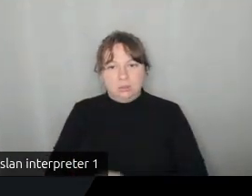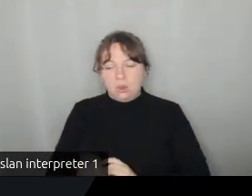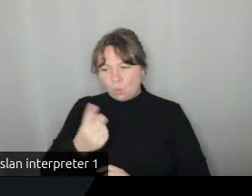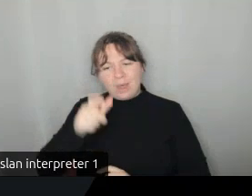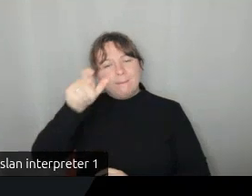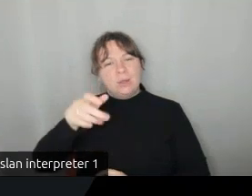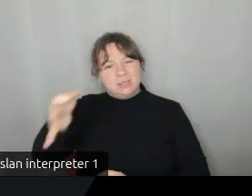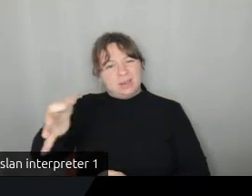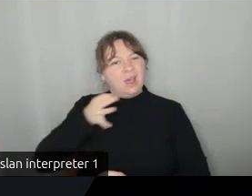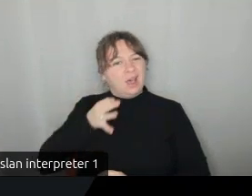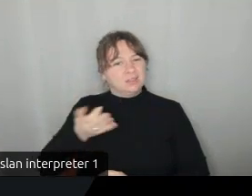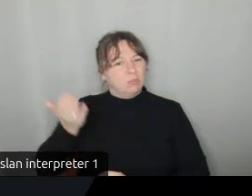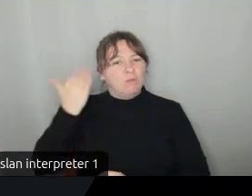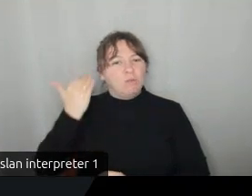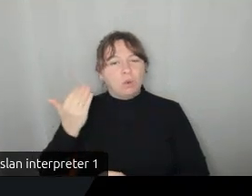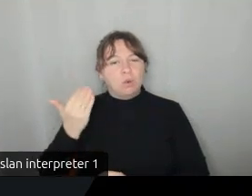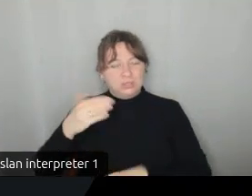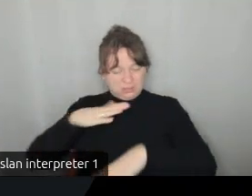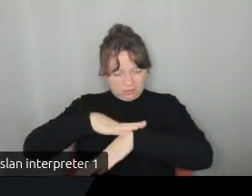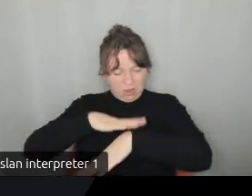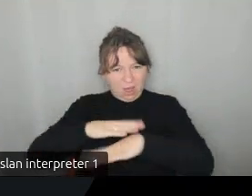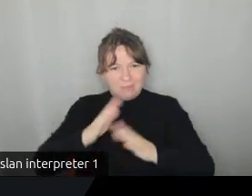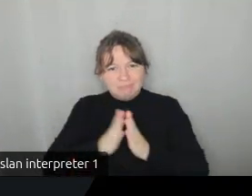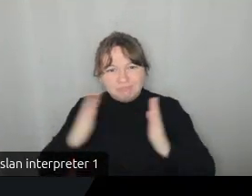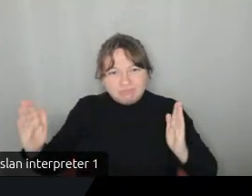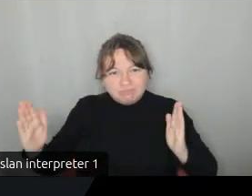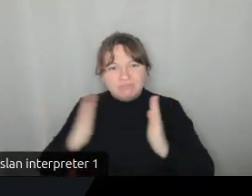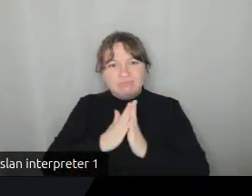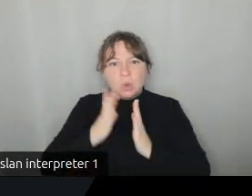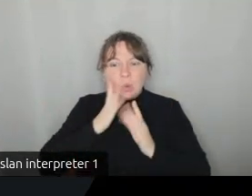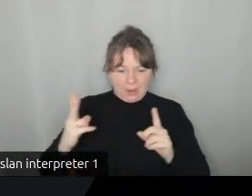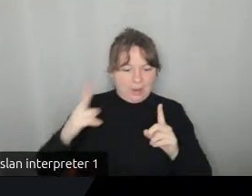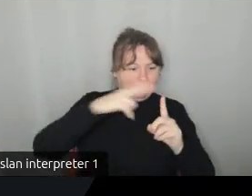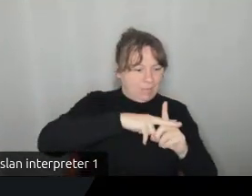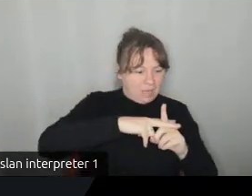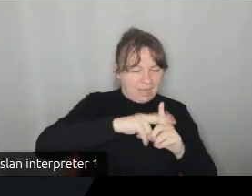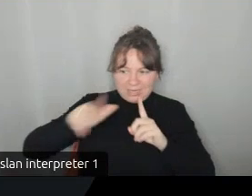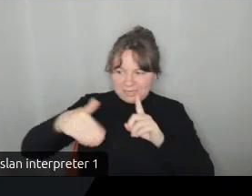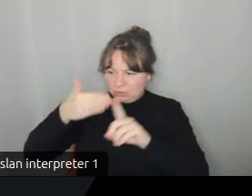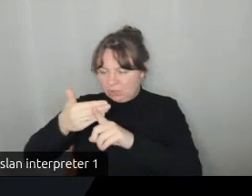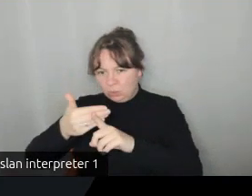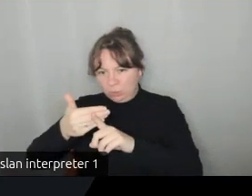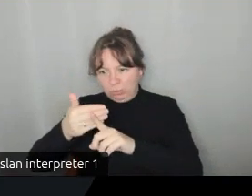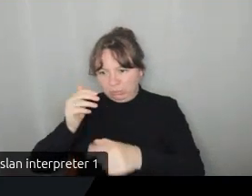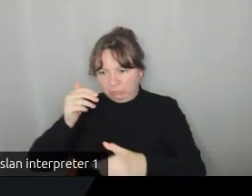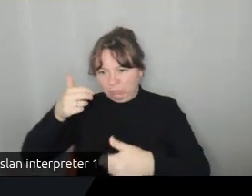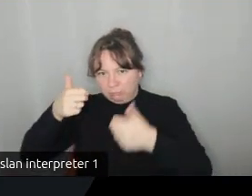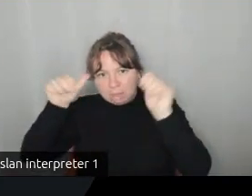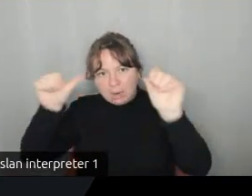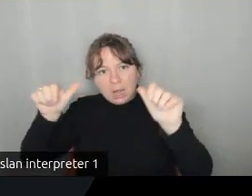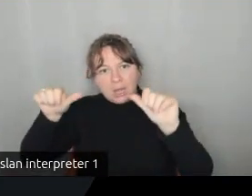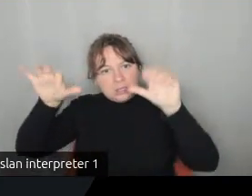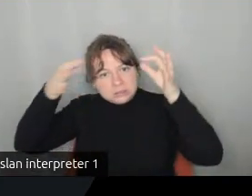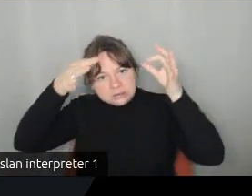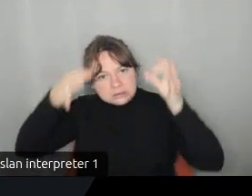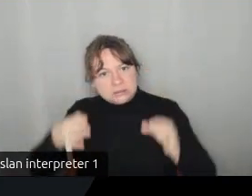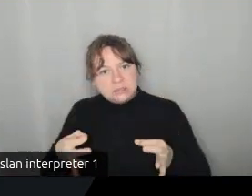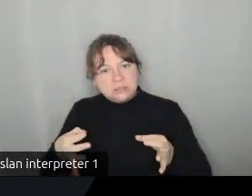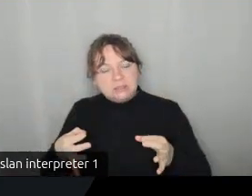turnaround time from when someone applies to vary to when things happen. Now this will vary from